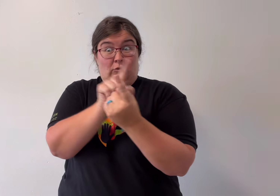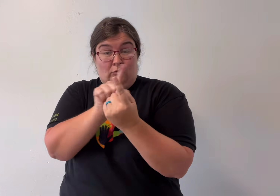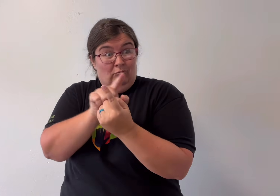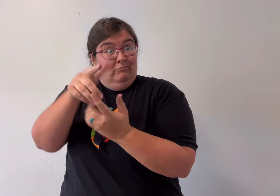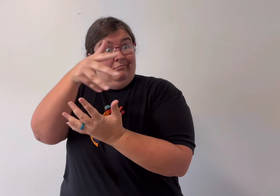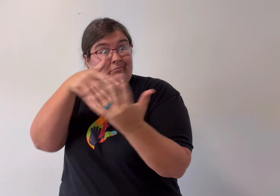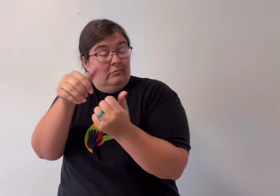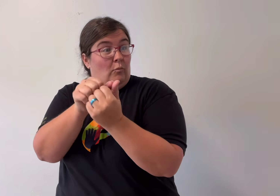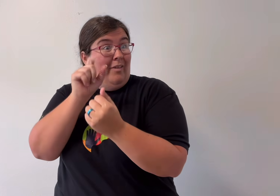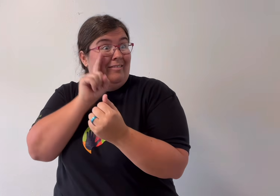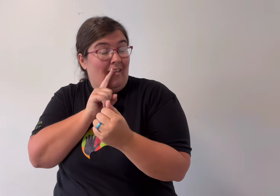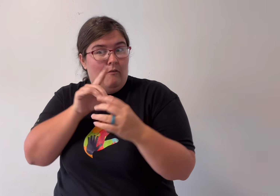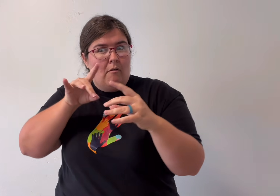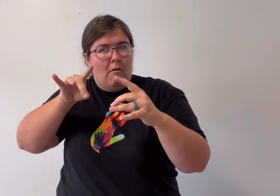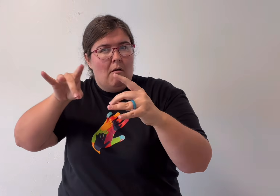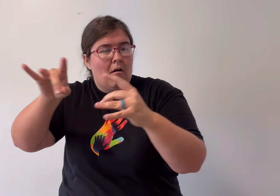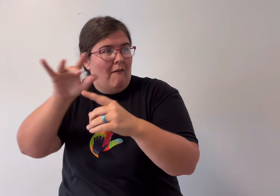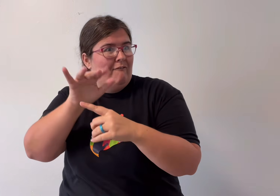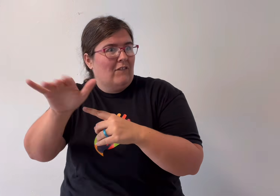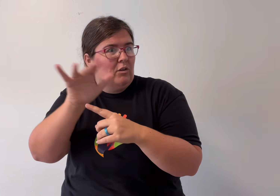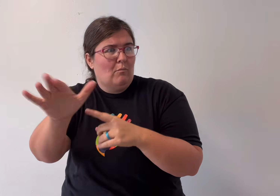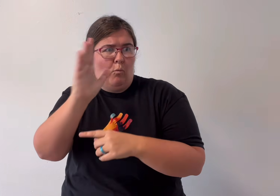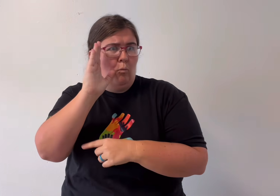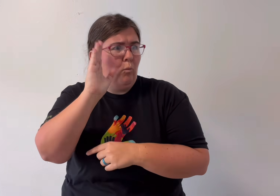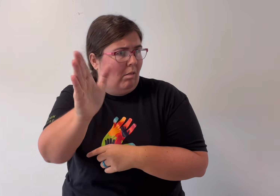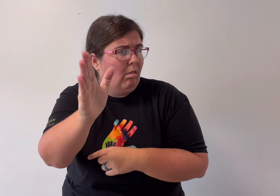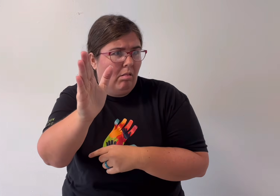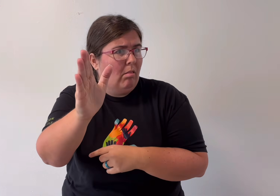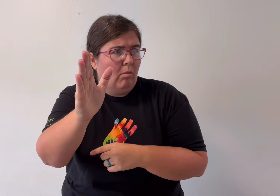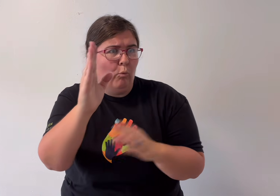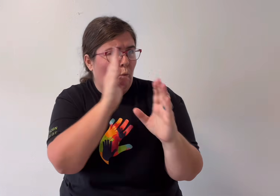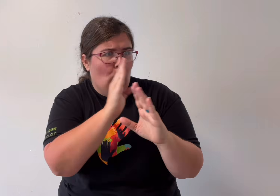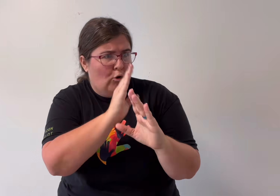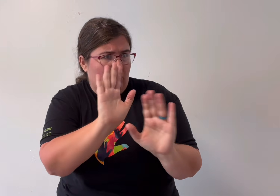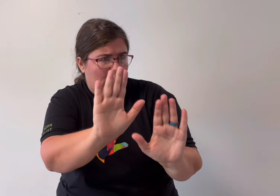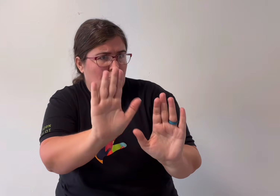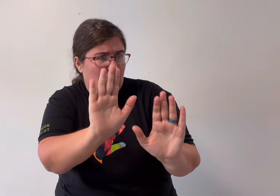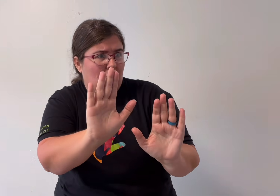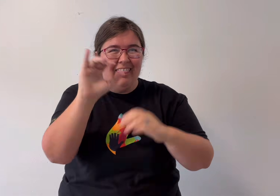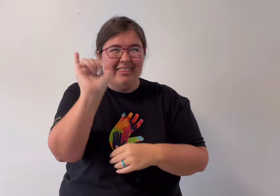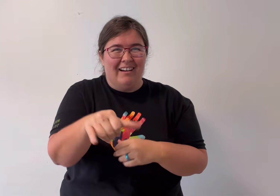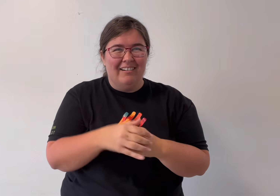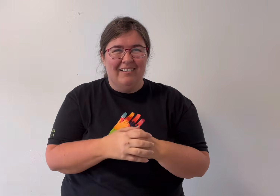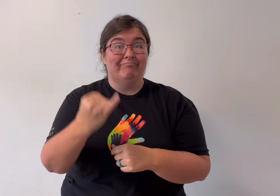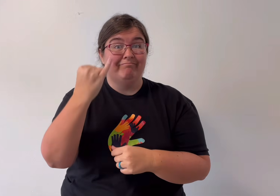Then you'll meet and socialize with Deaf and you'll pick up fingerspelling and and you will pick it up for sure. Don't worry.